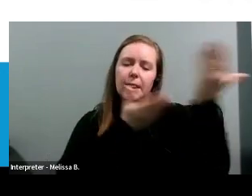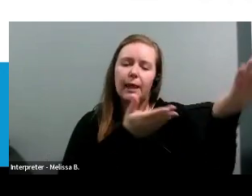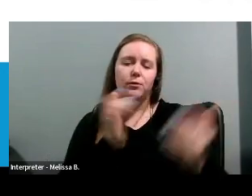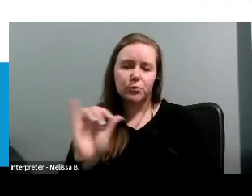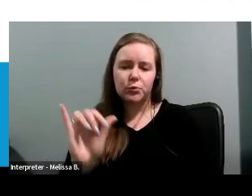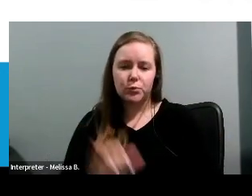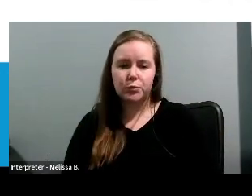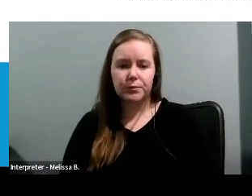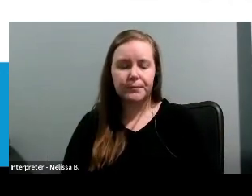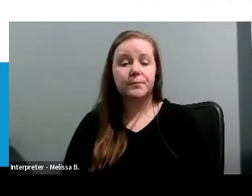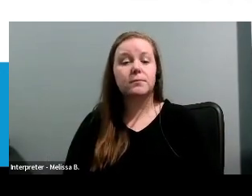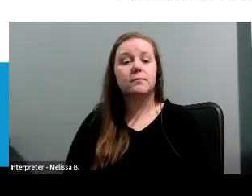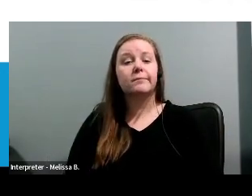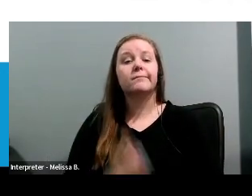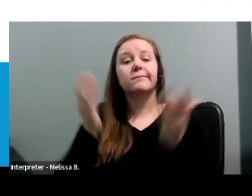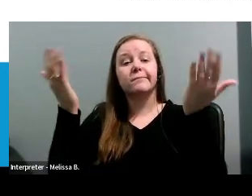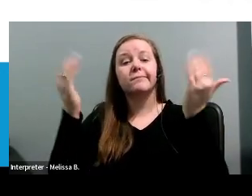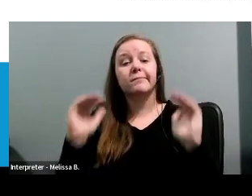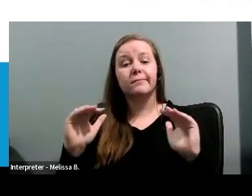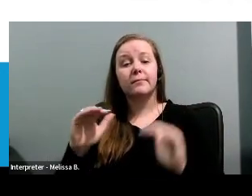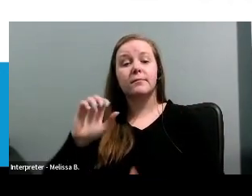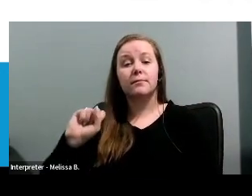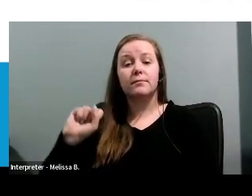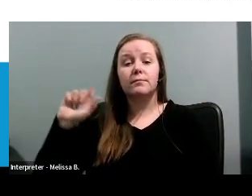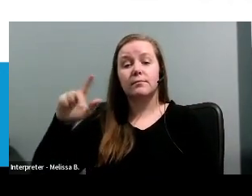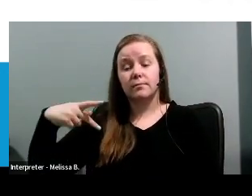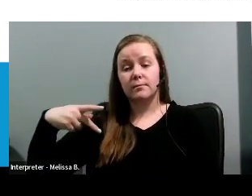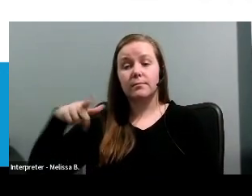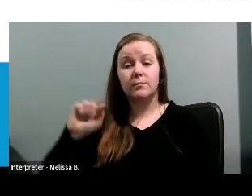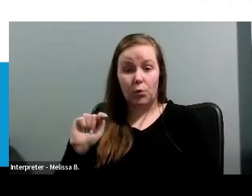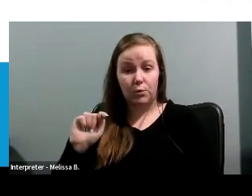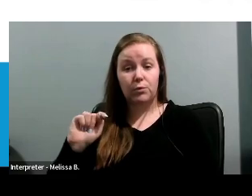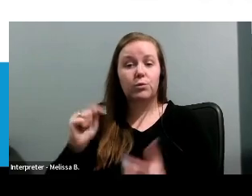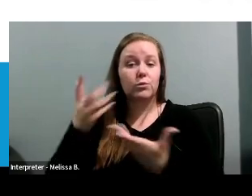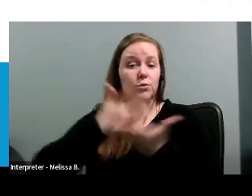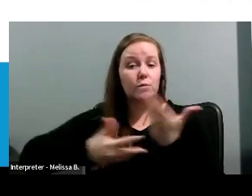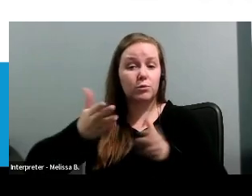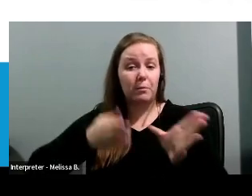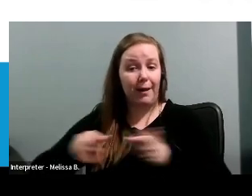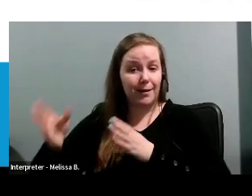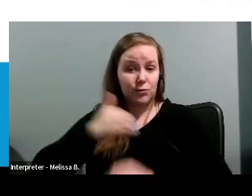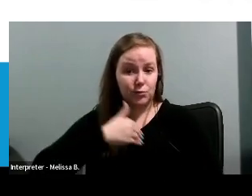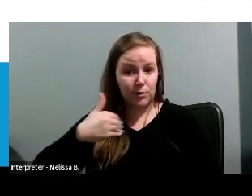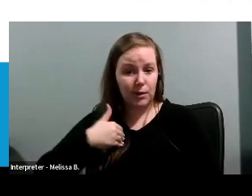Shannon Spencer (she/her): So, Social Planning Toronto also has a city budget, watch blog.